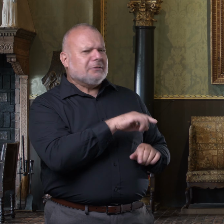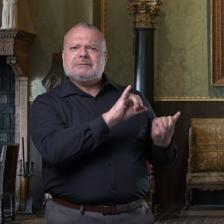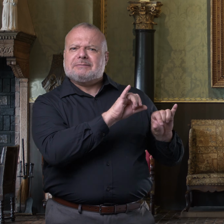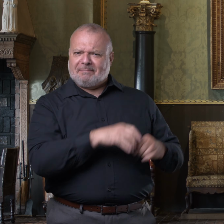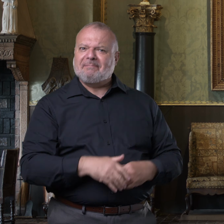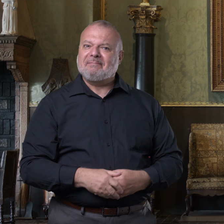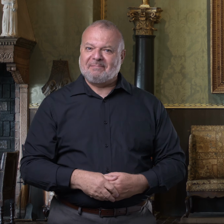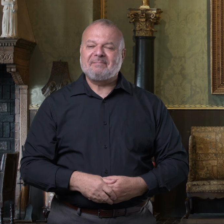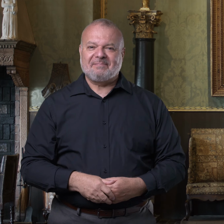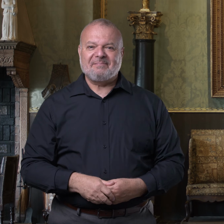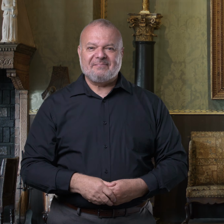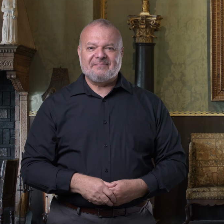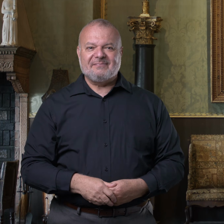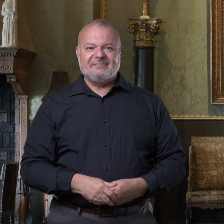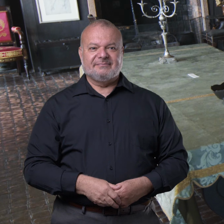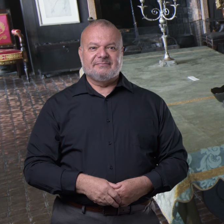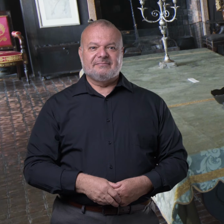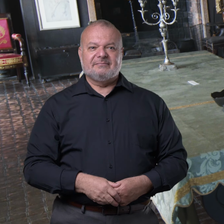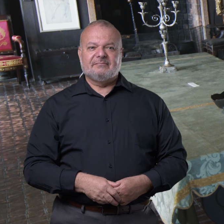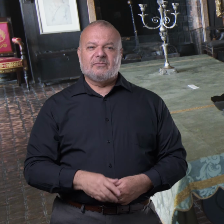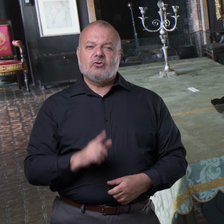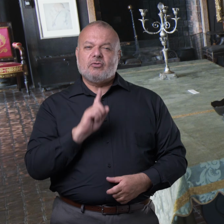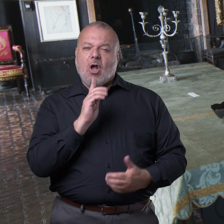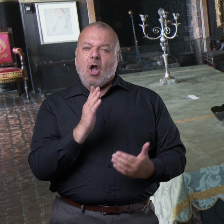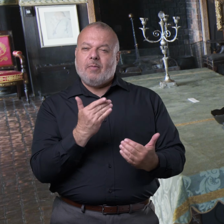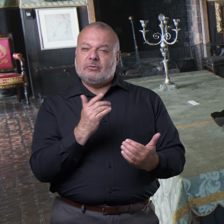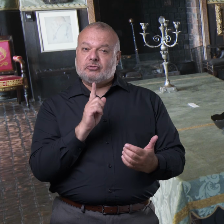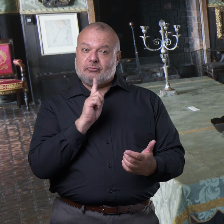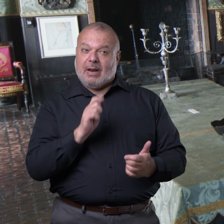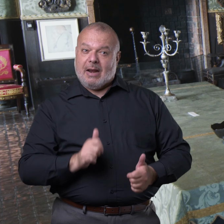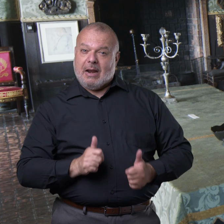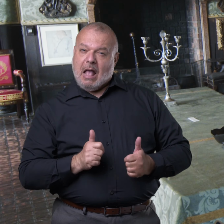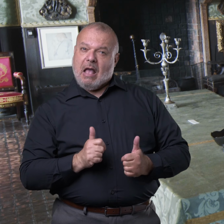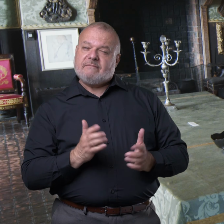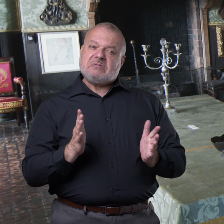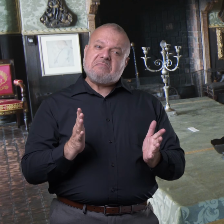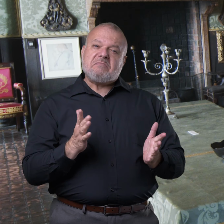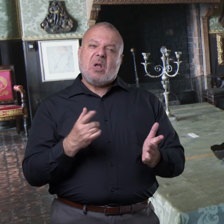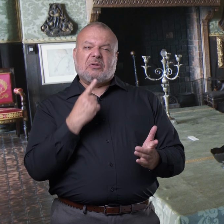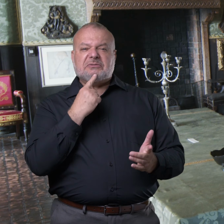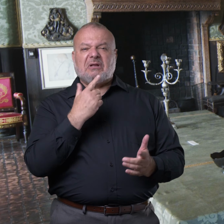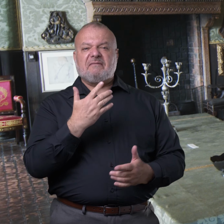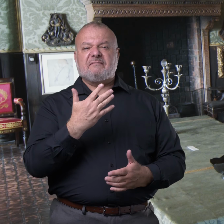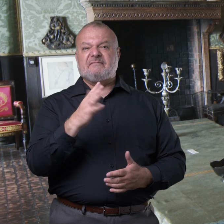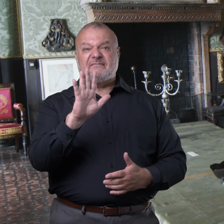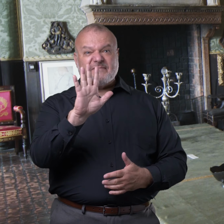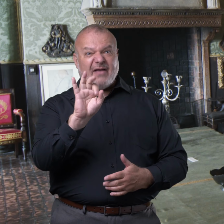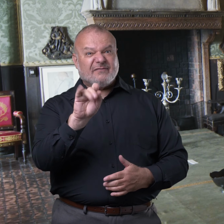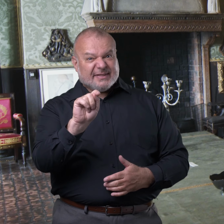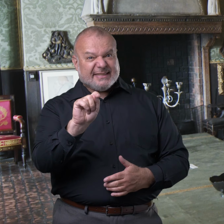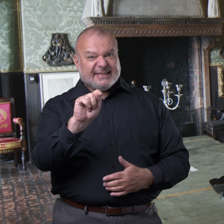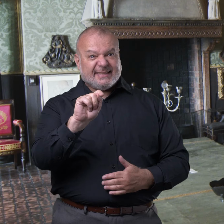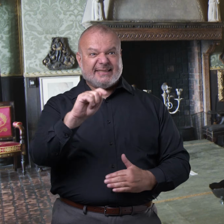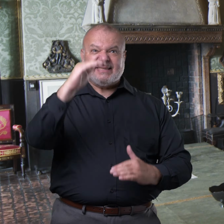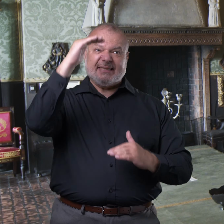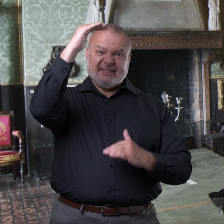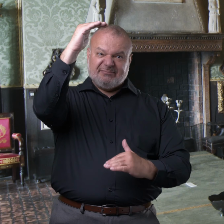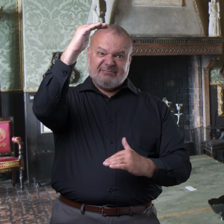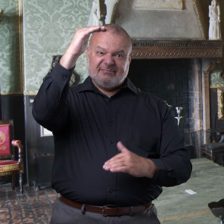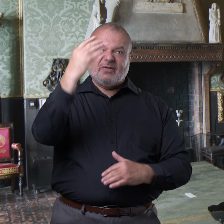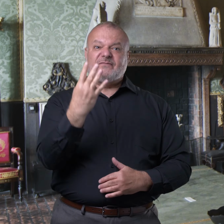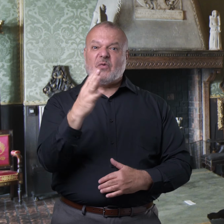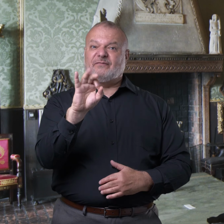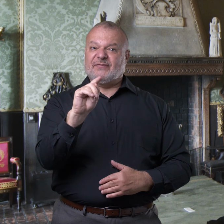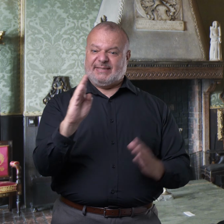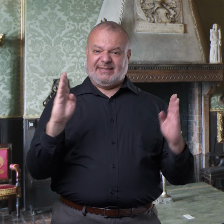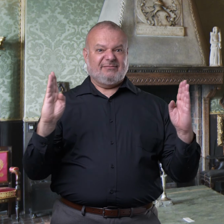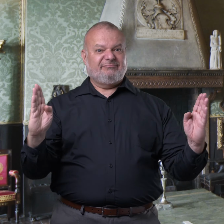Not quite life-sized, the portrait measures about five feet high by about four feet wide.